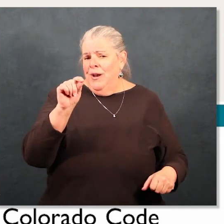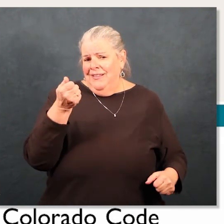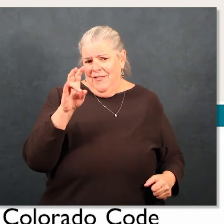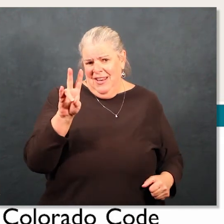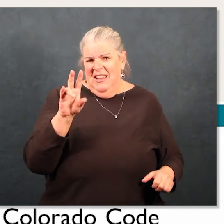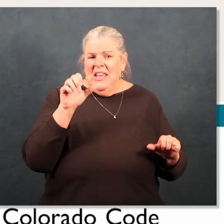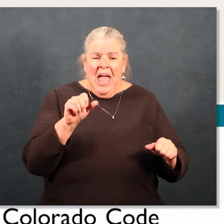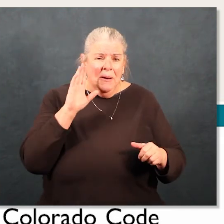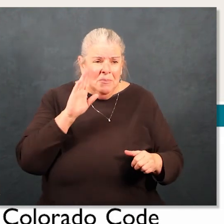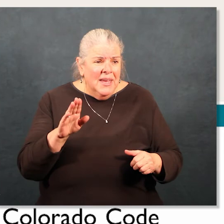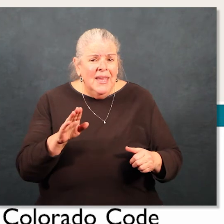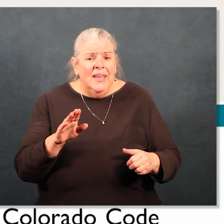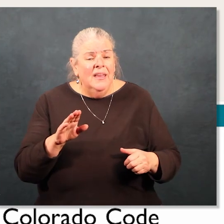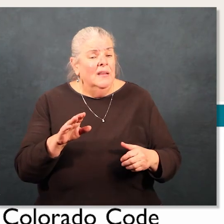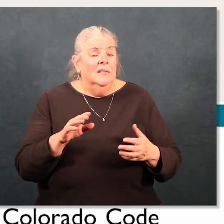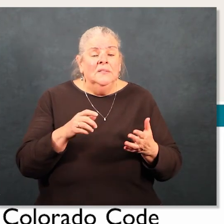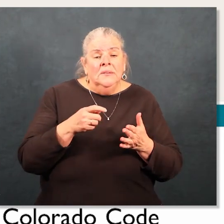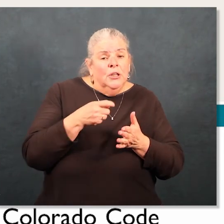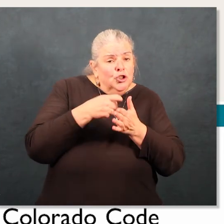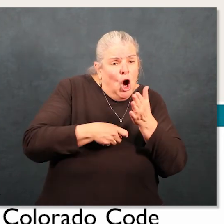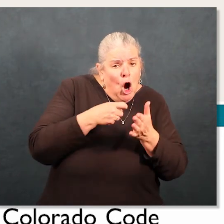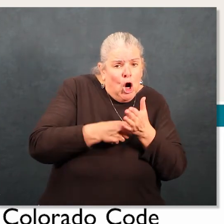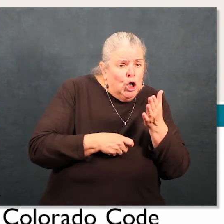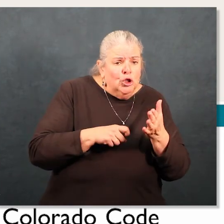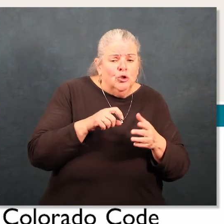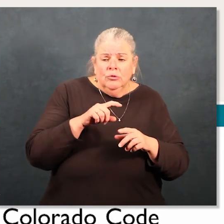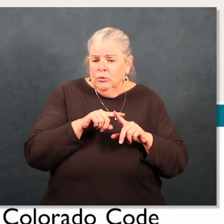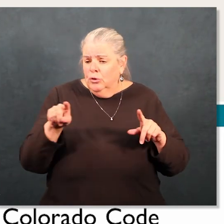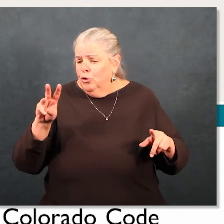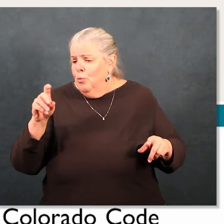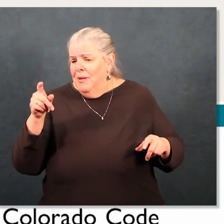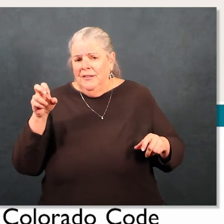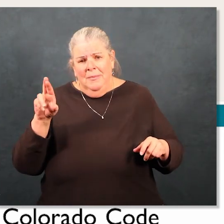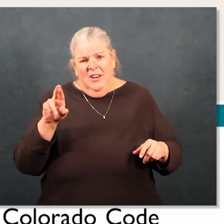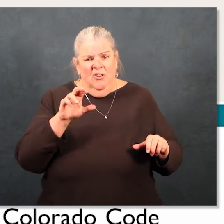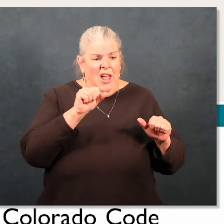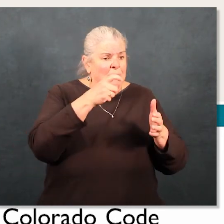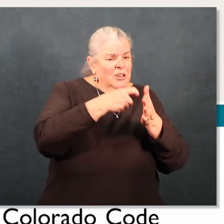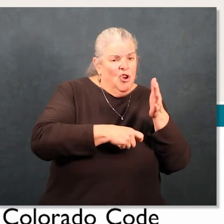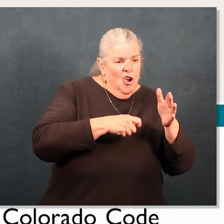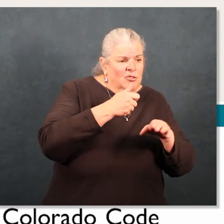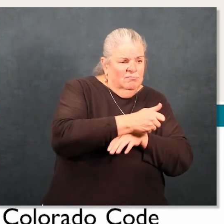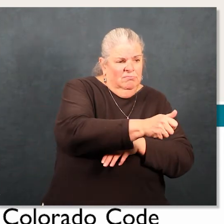to a misdemeanor. You can be fined $25 up to $500